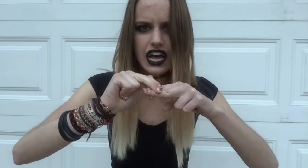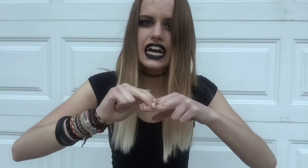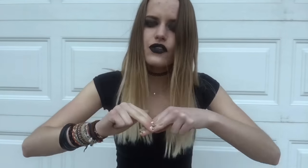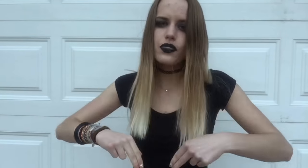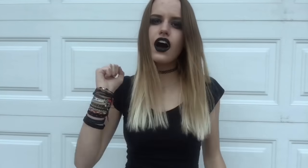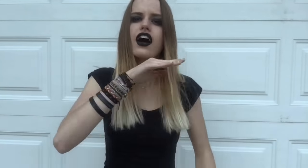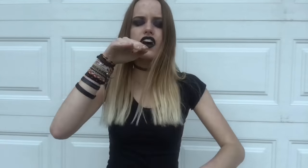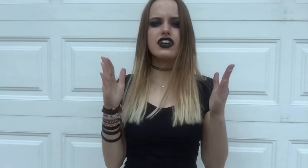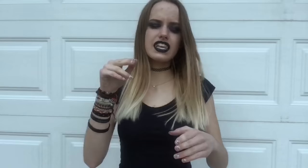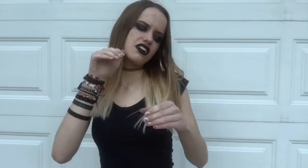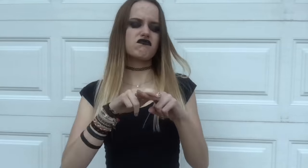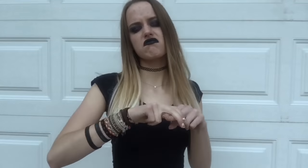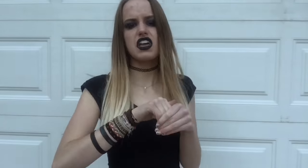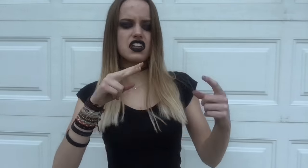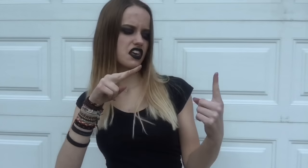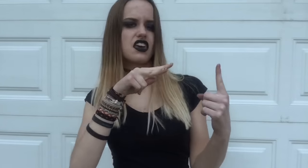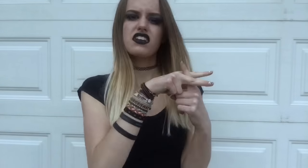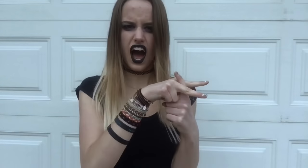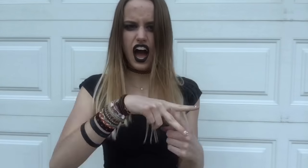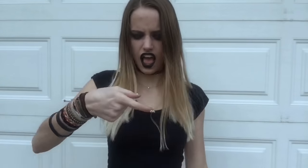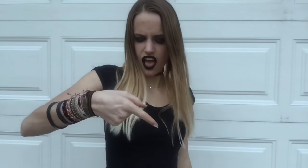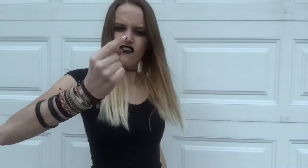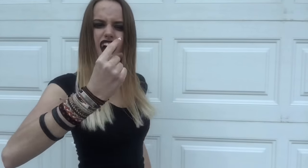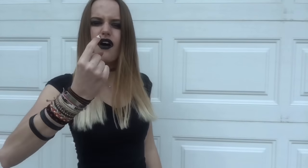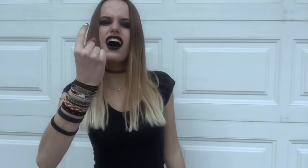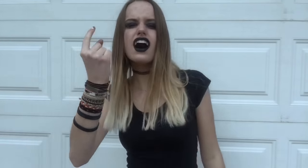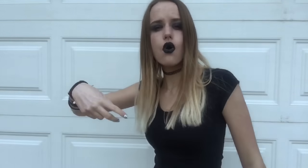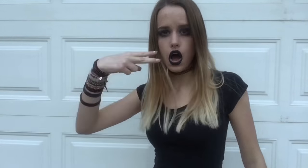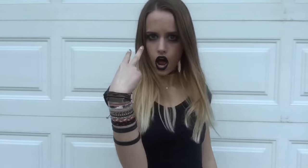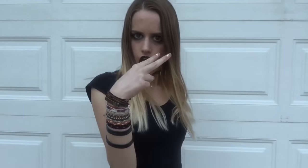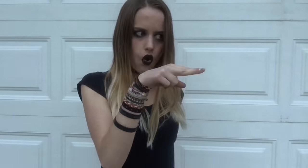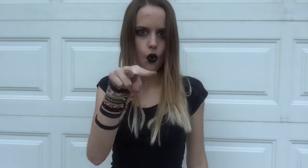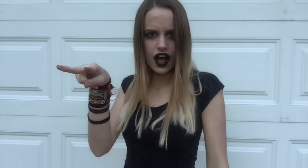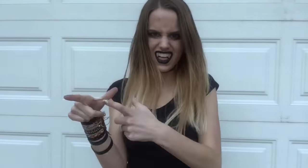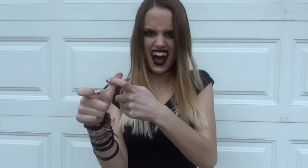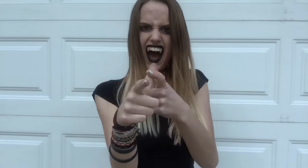Liars settle into sockets Flip the switch and watch them run!